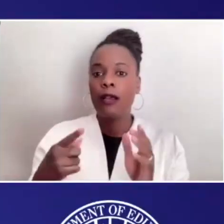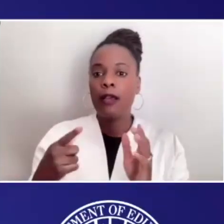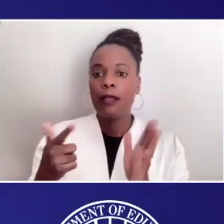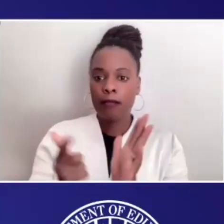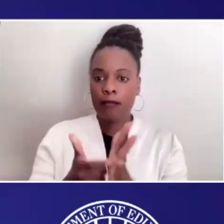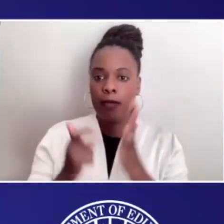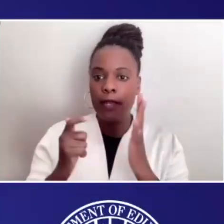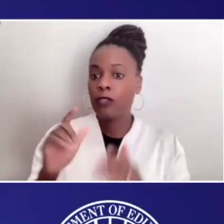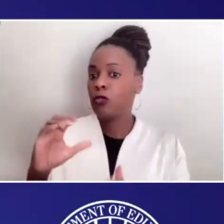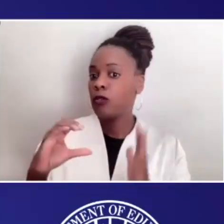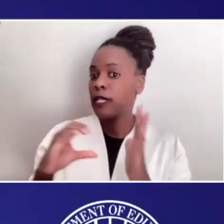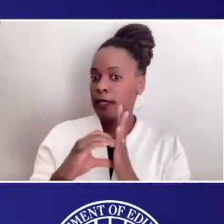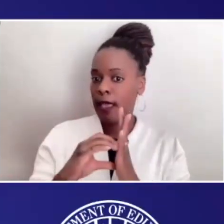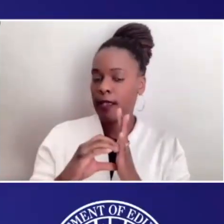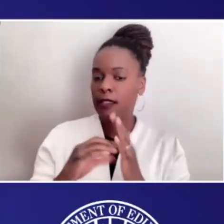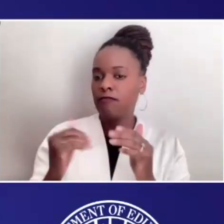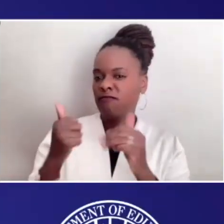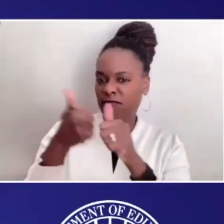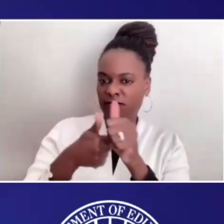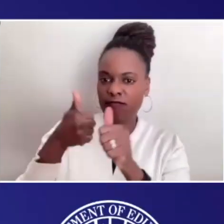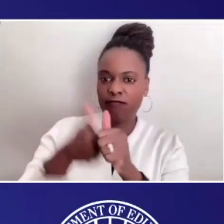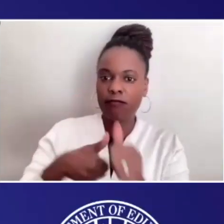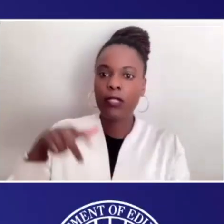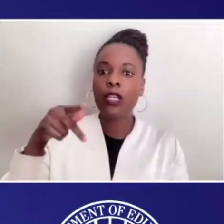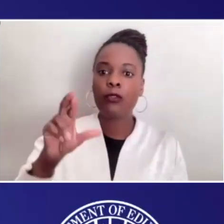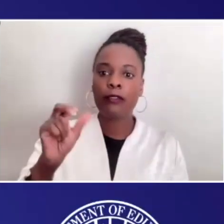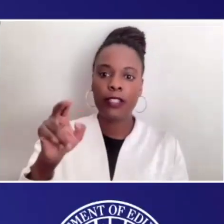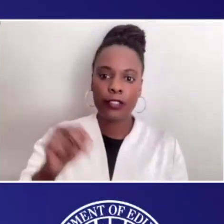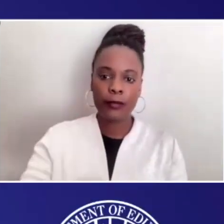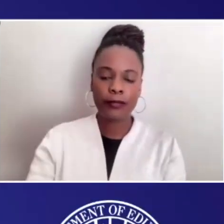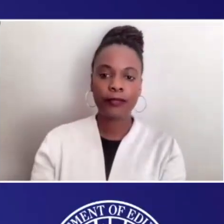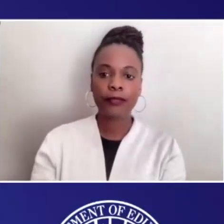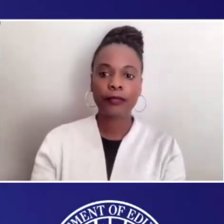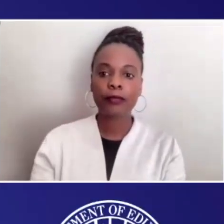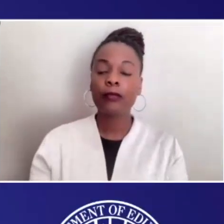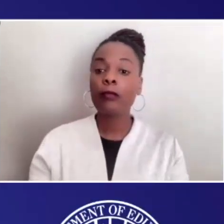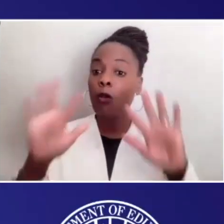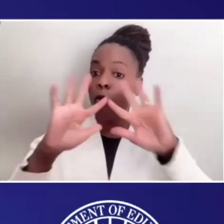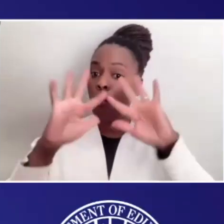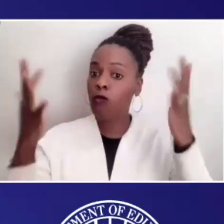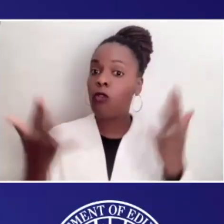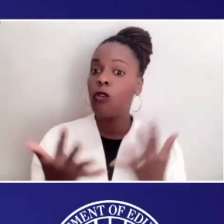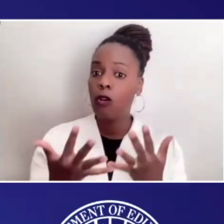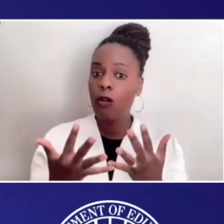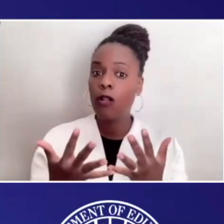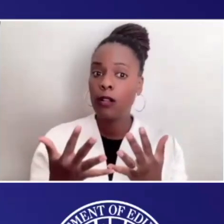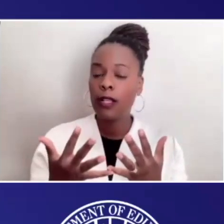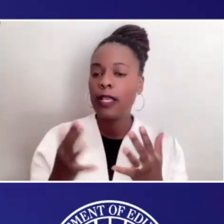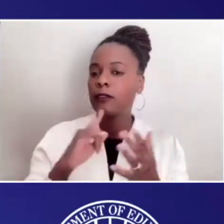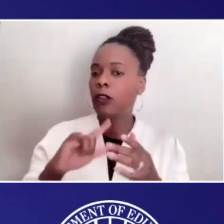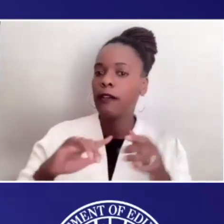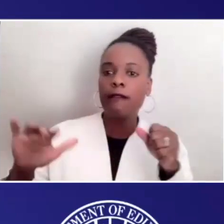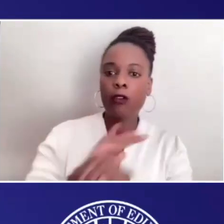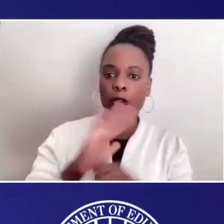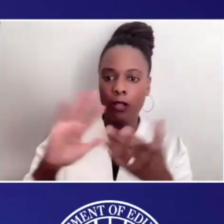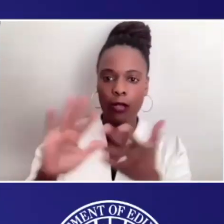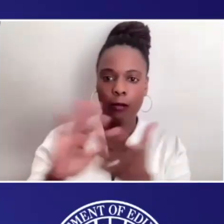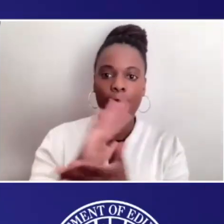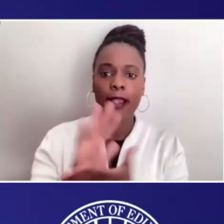provision by provision. But overall, it's on the whole package, though. So we'll be reviewing it provision